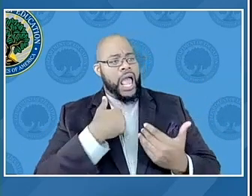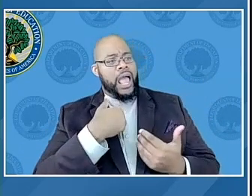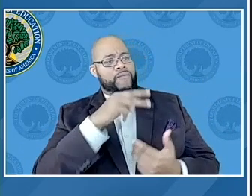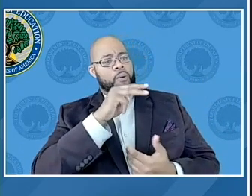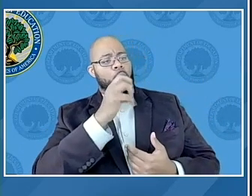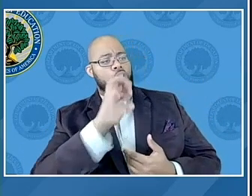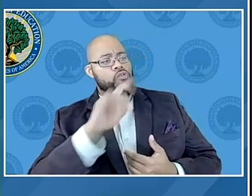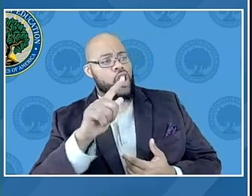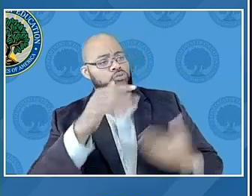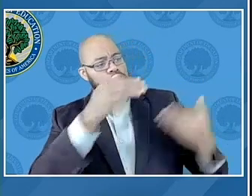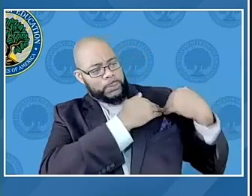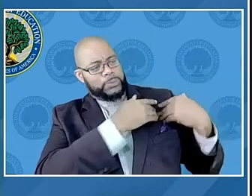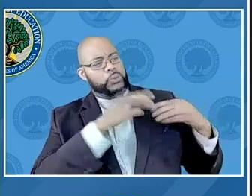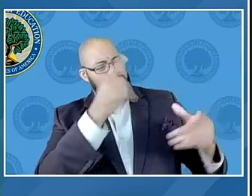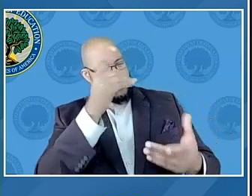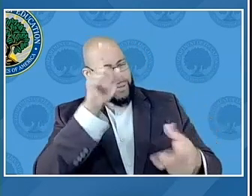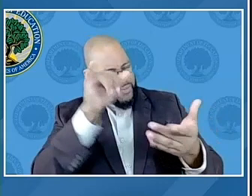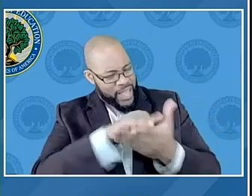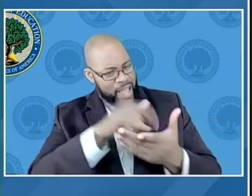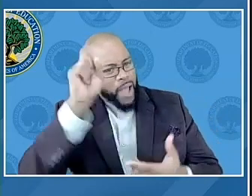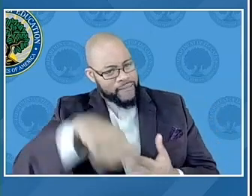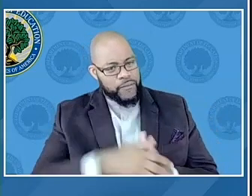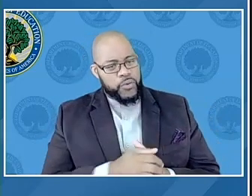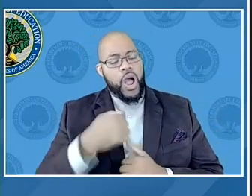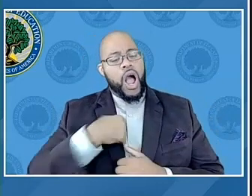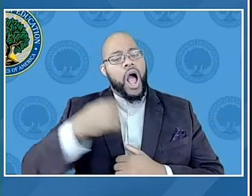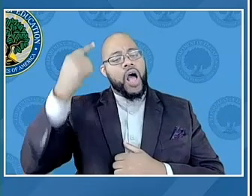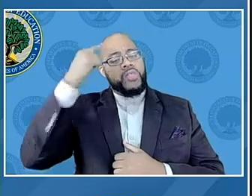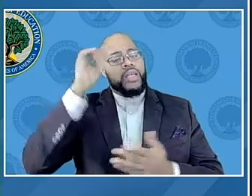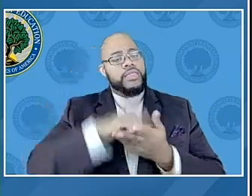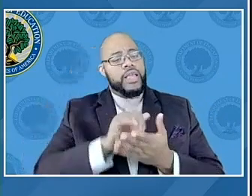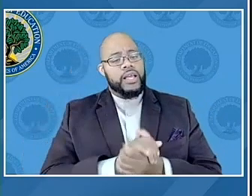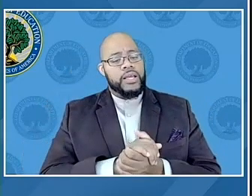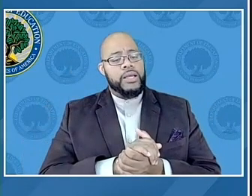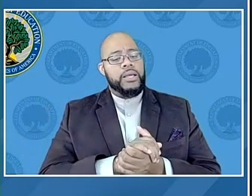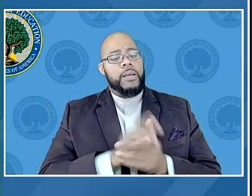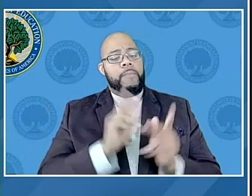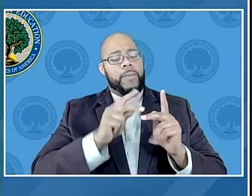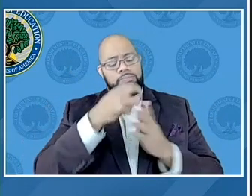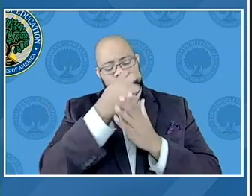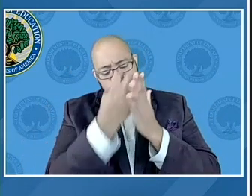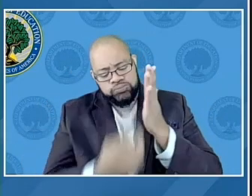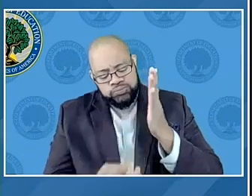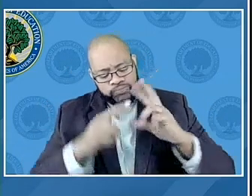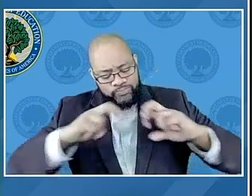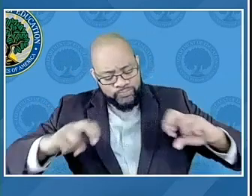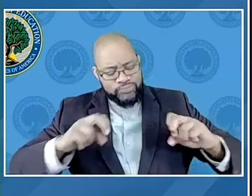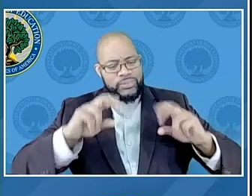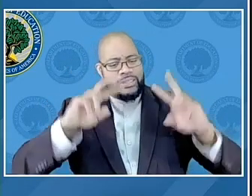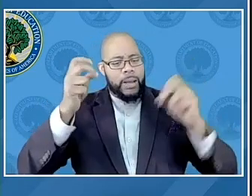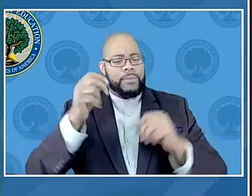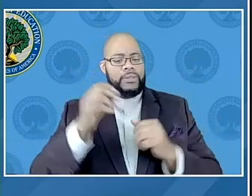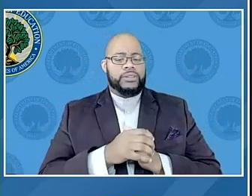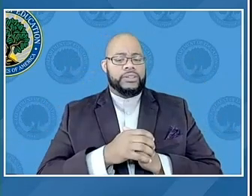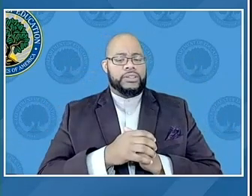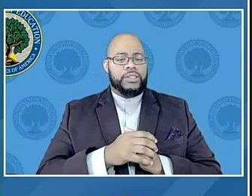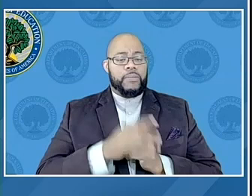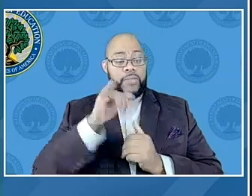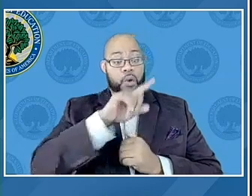that. I think that as people dive further into the topic of- because this question originated with the idea of interest.